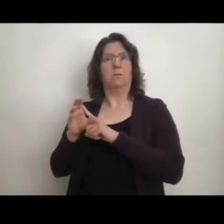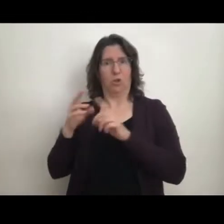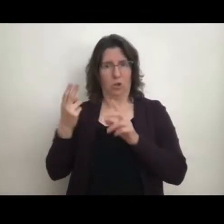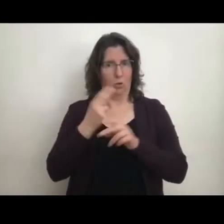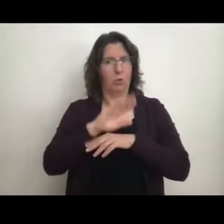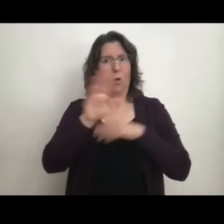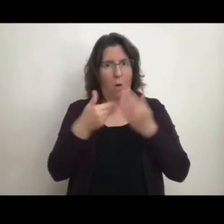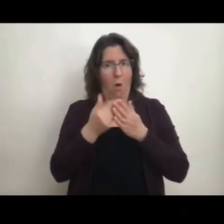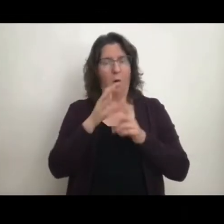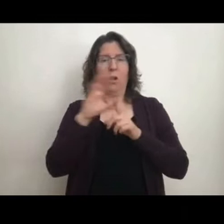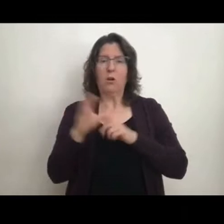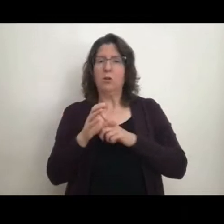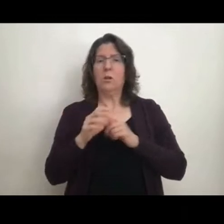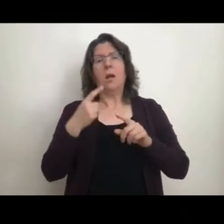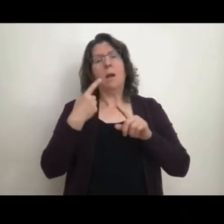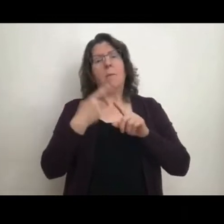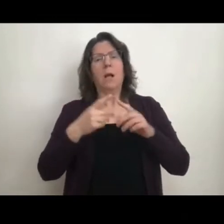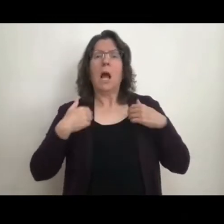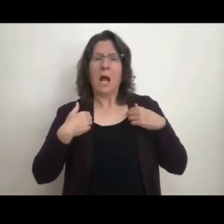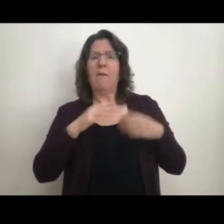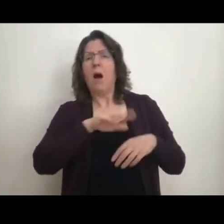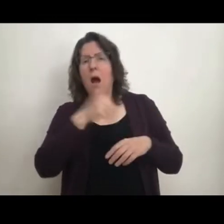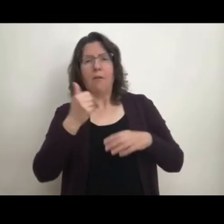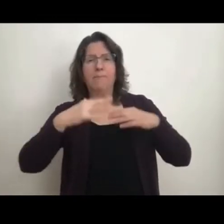But it also includes incorporating other cultures.